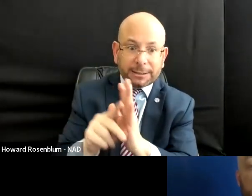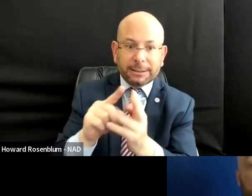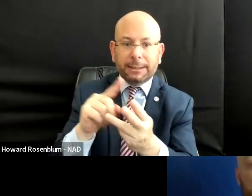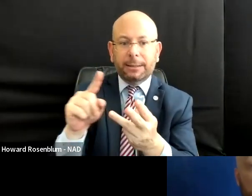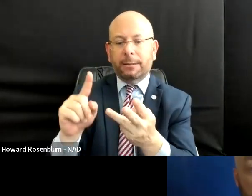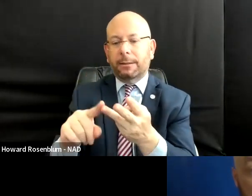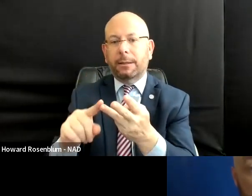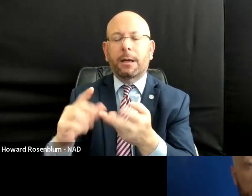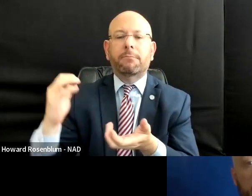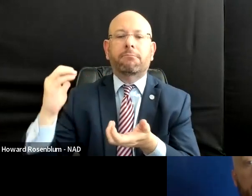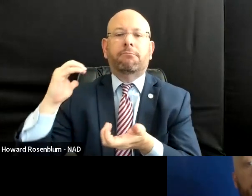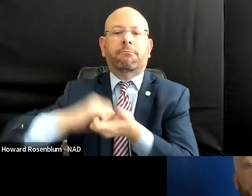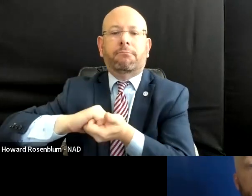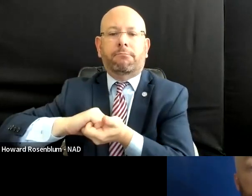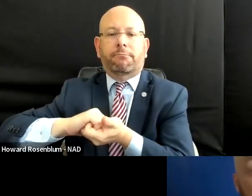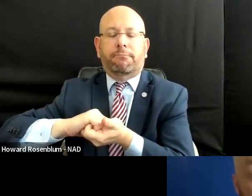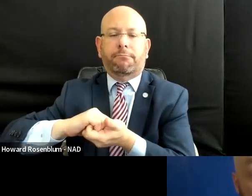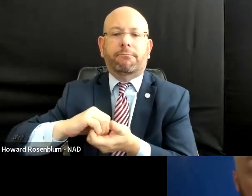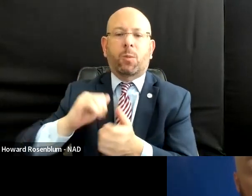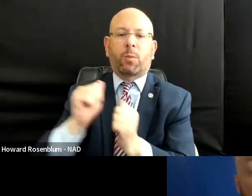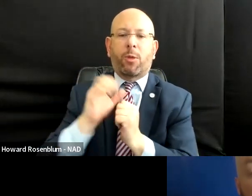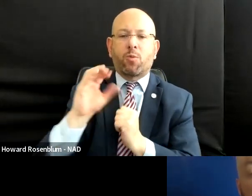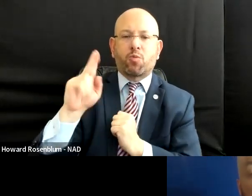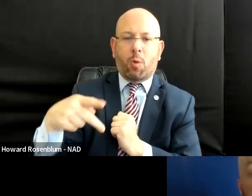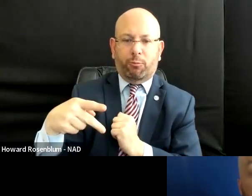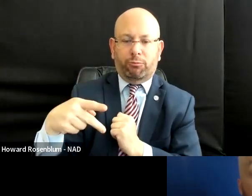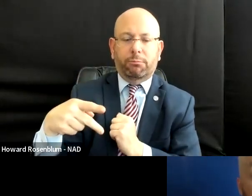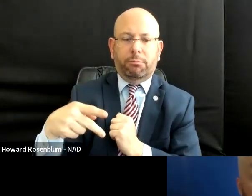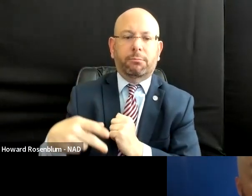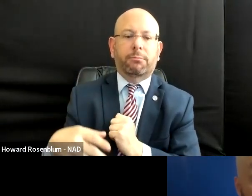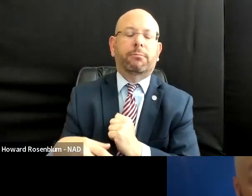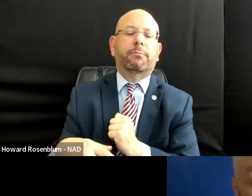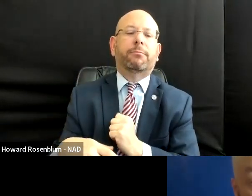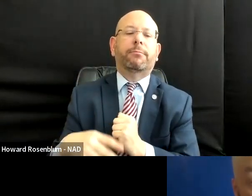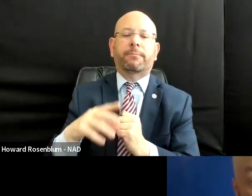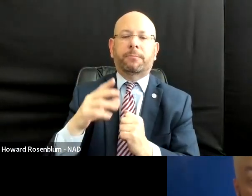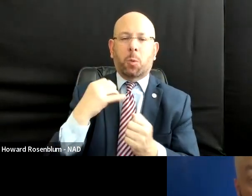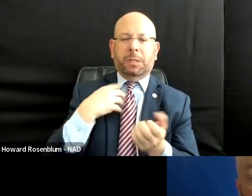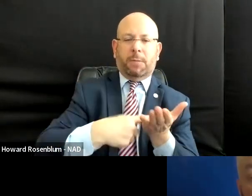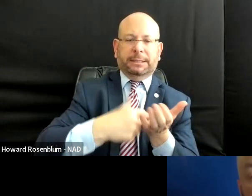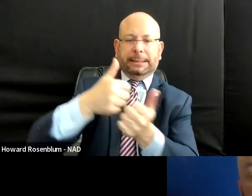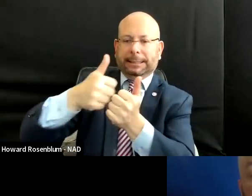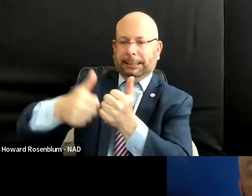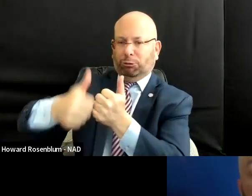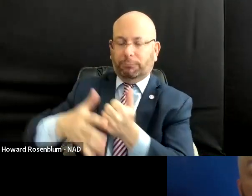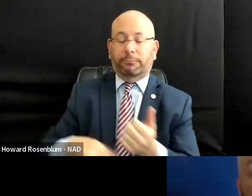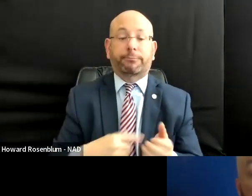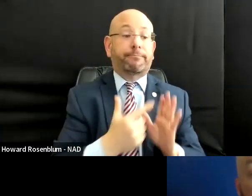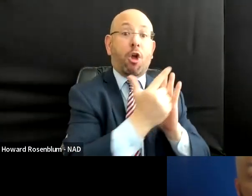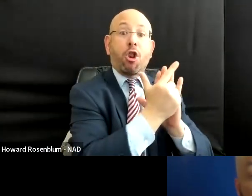is the telephone/tell